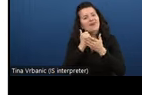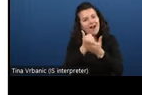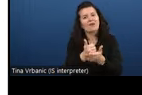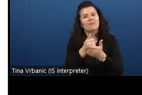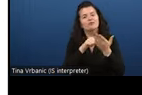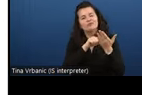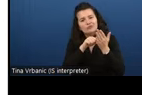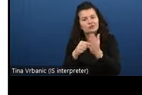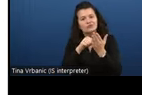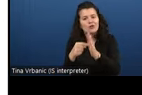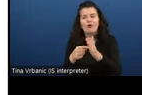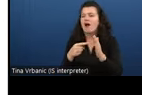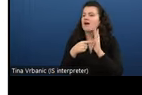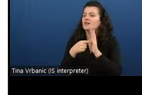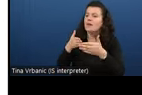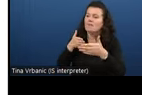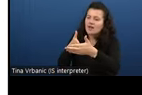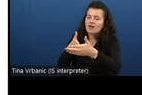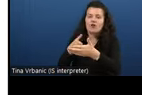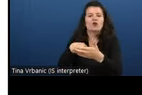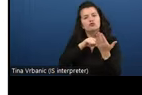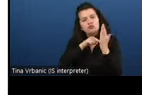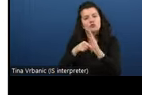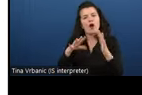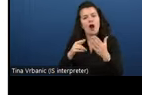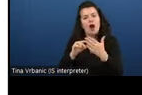those barriers that stop them being 12:25:45 worthless, whether that be in terms